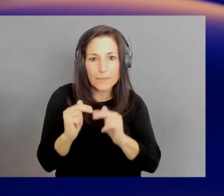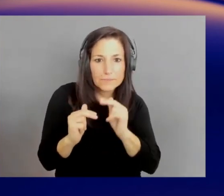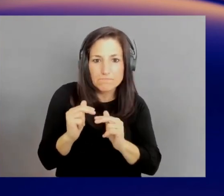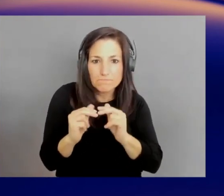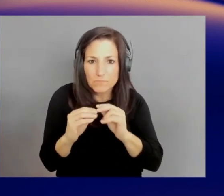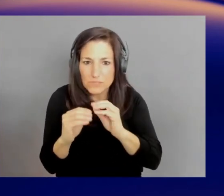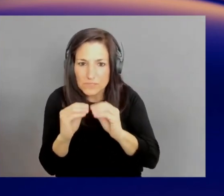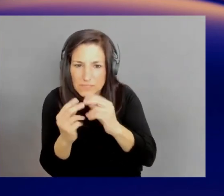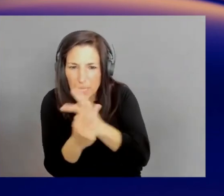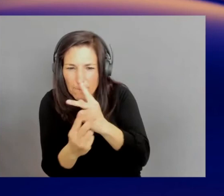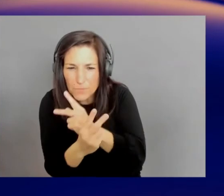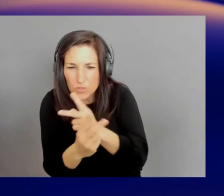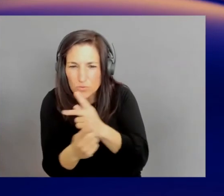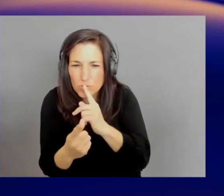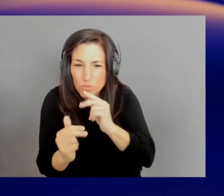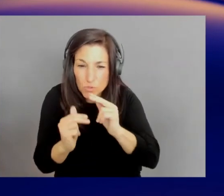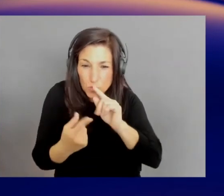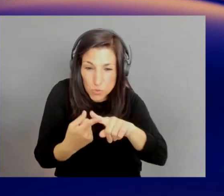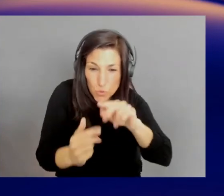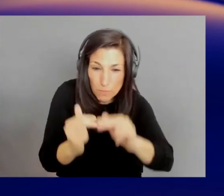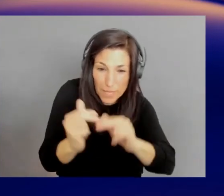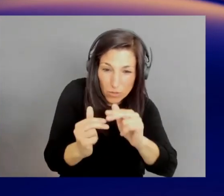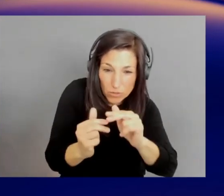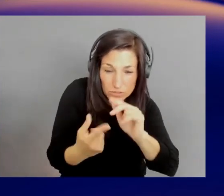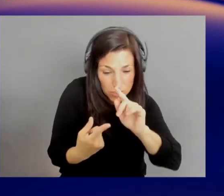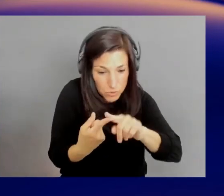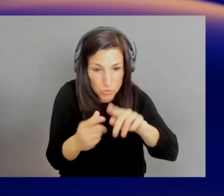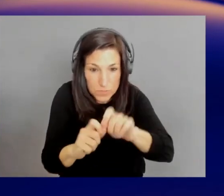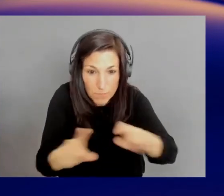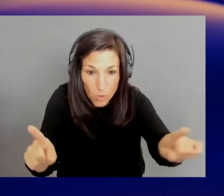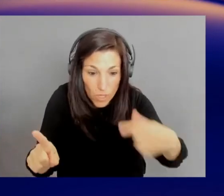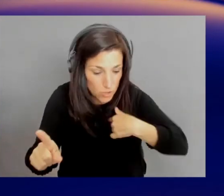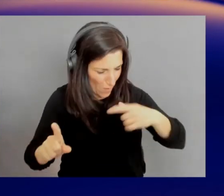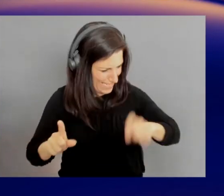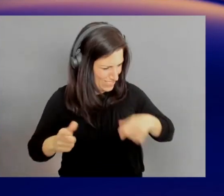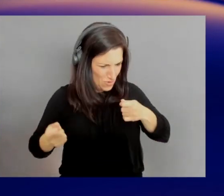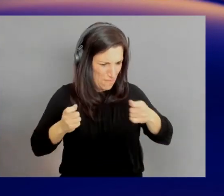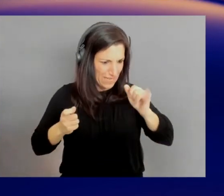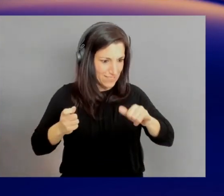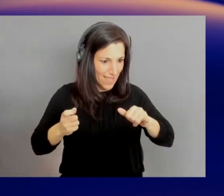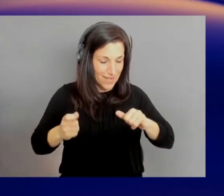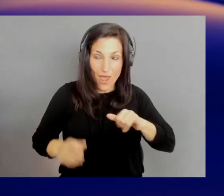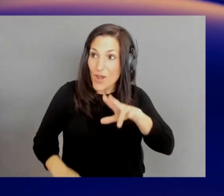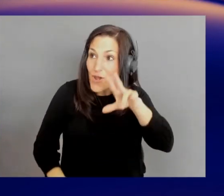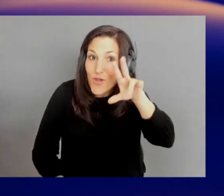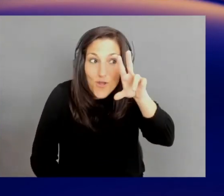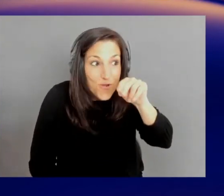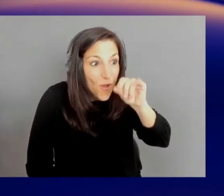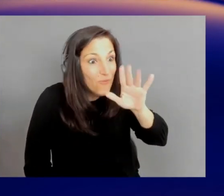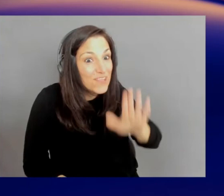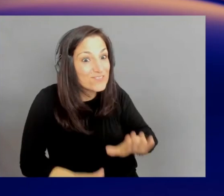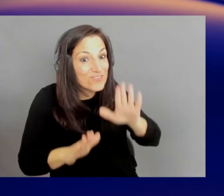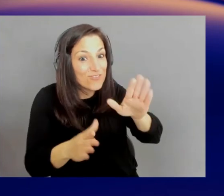Do I have to manage that as? No, that's a great lead in actually. Wow Hey, you know, I'll set you up. There you go. No, that's a great lead in.